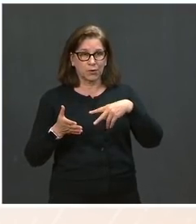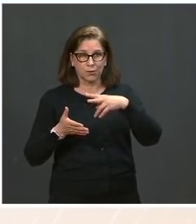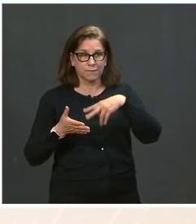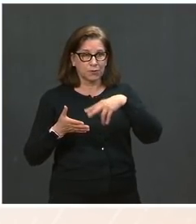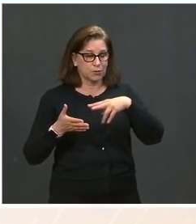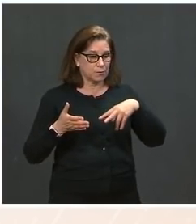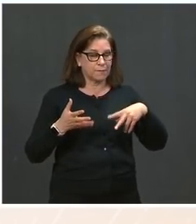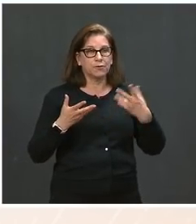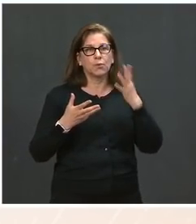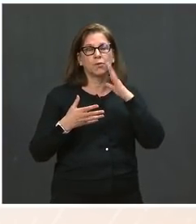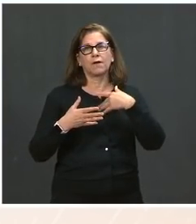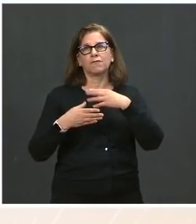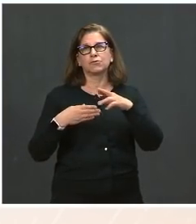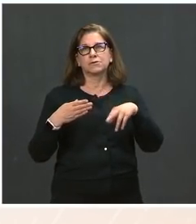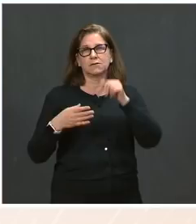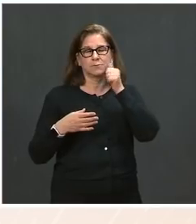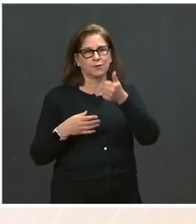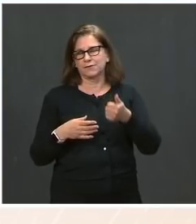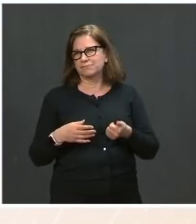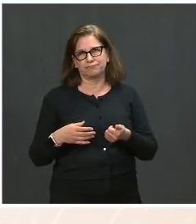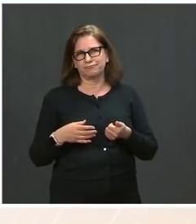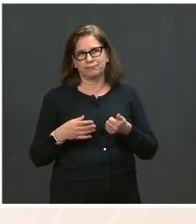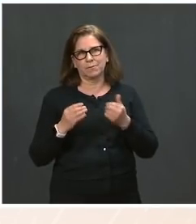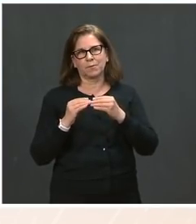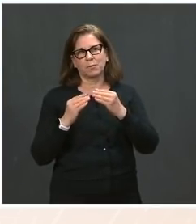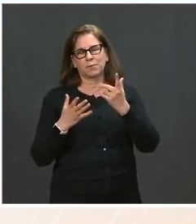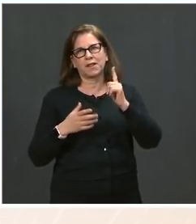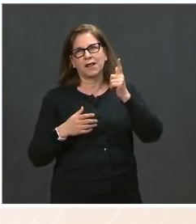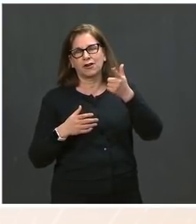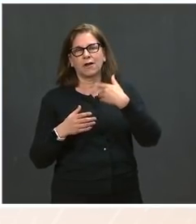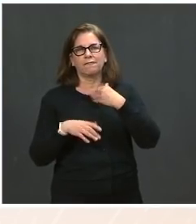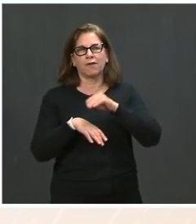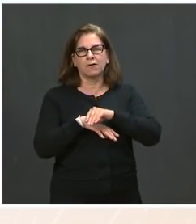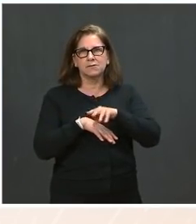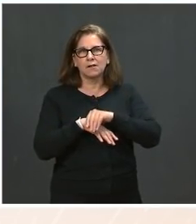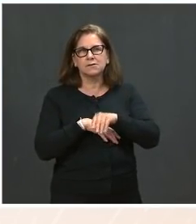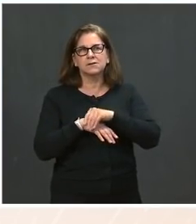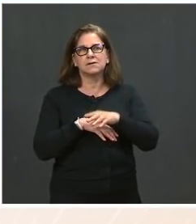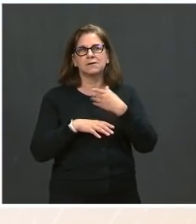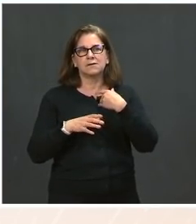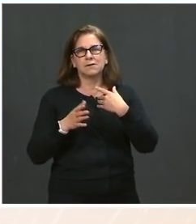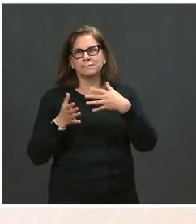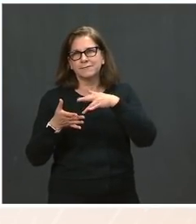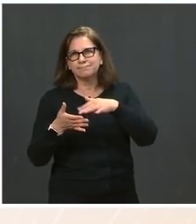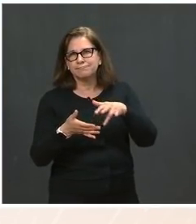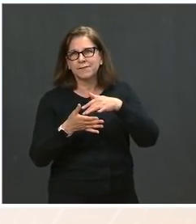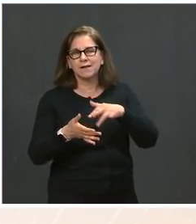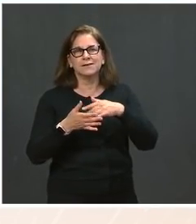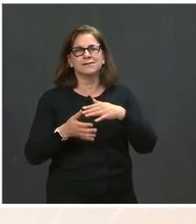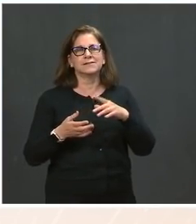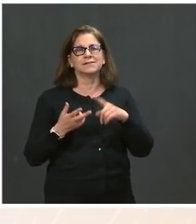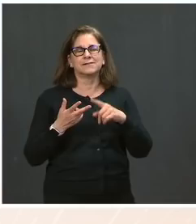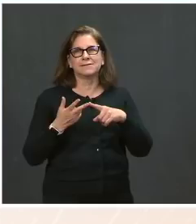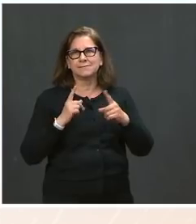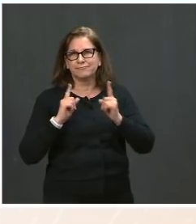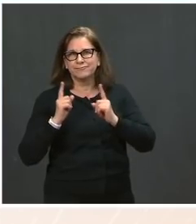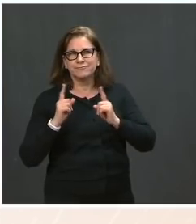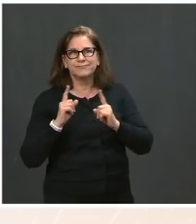as much as it's part of our consulting process as we're working to address an issue that's impacting a range of industries. The Press: Is there some complication